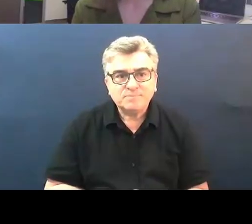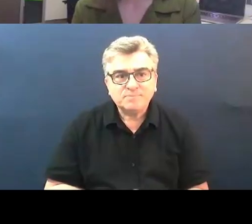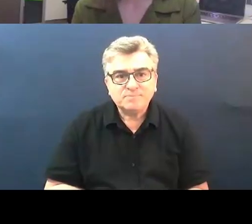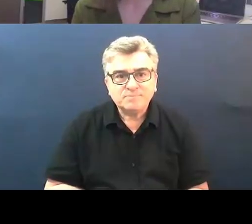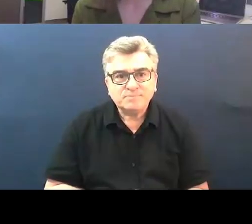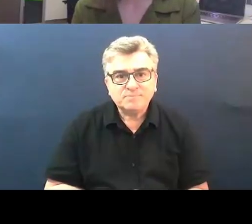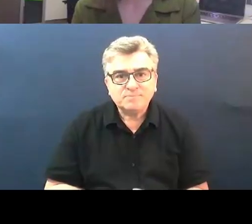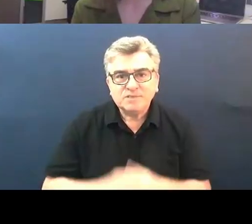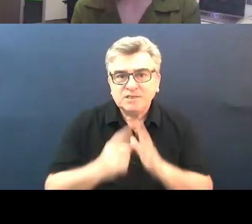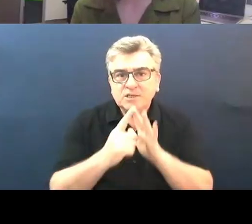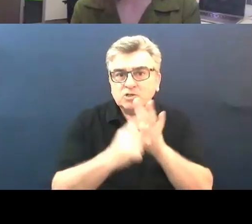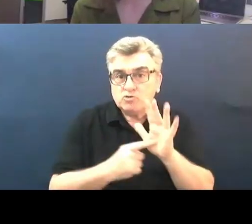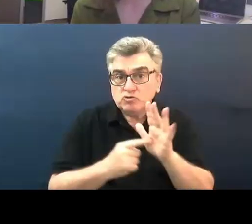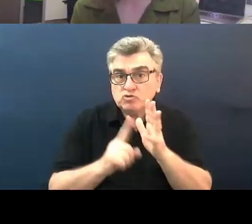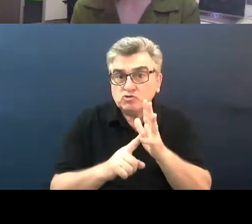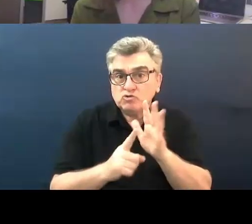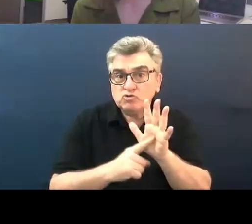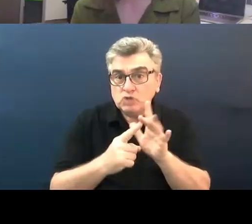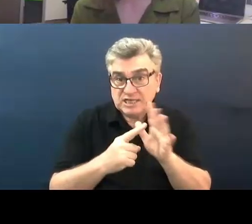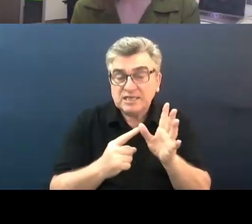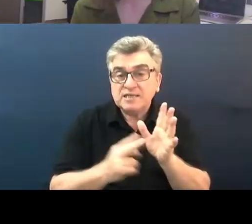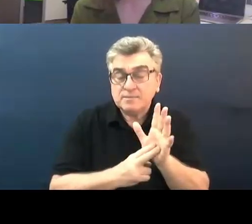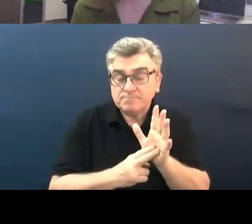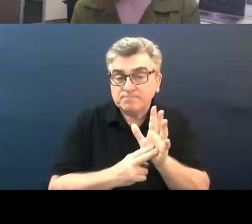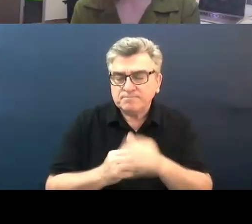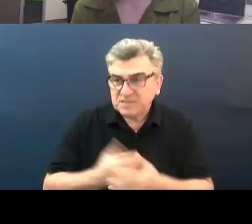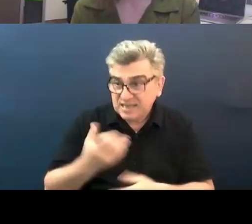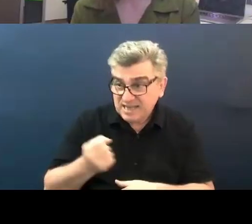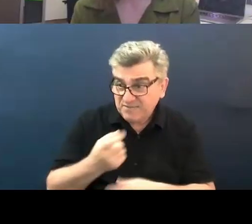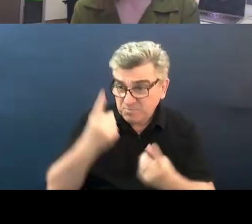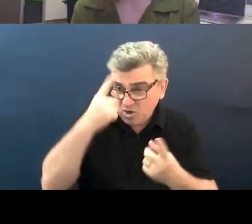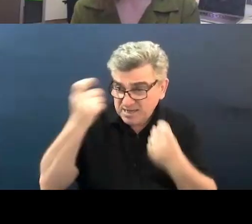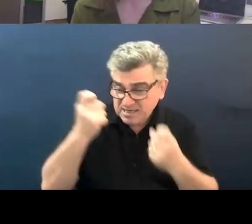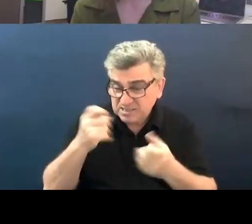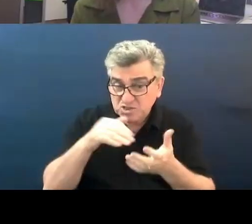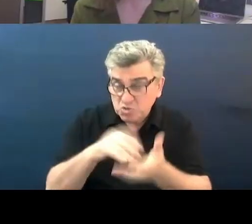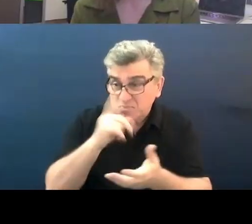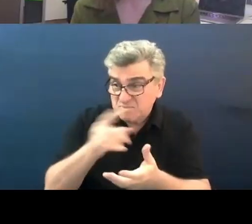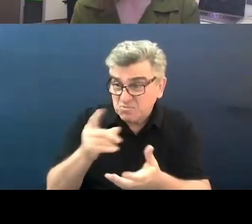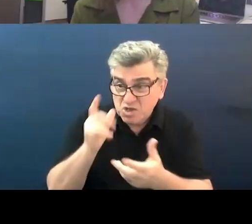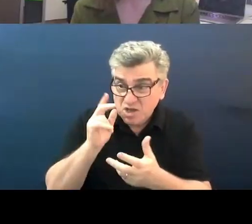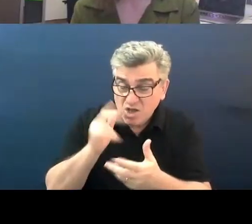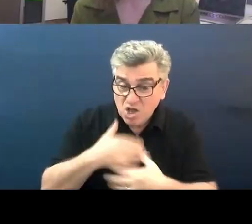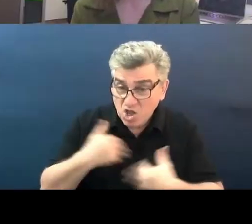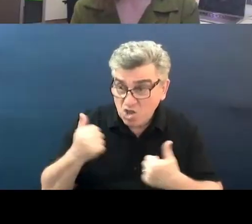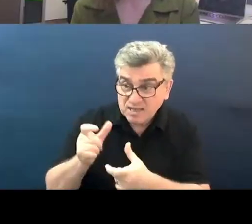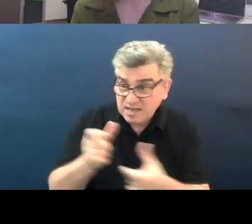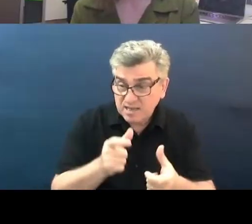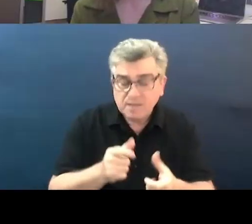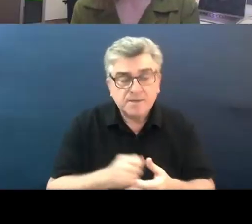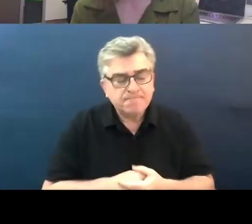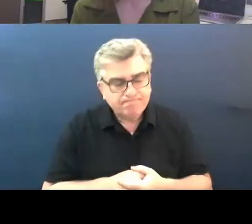Julian: I think there's lots we could do. Thinking about the theme of inclusive healthcare today,